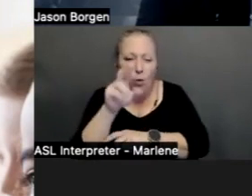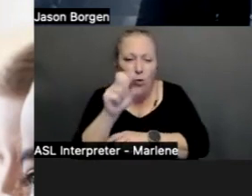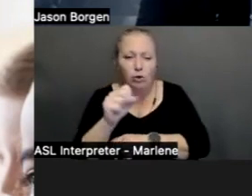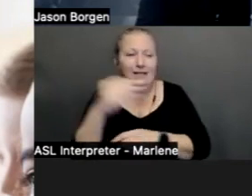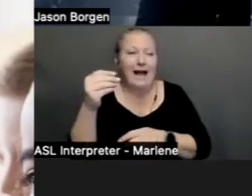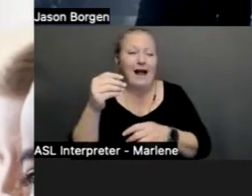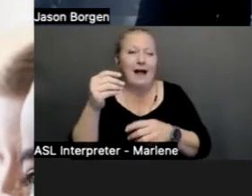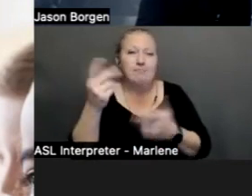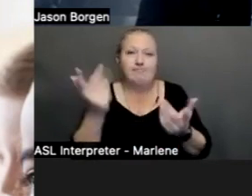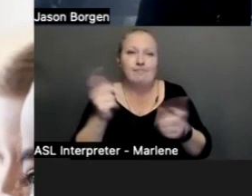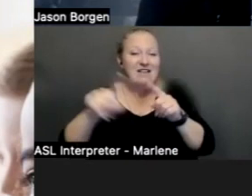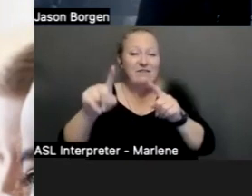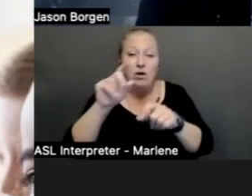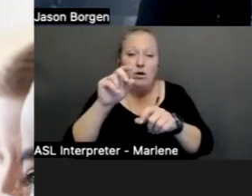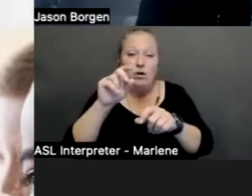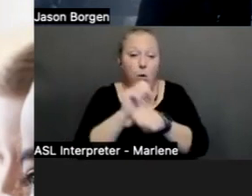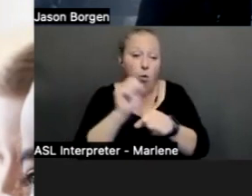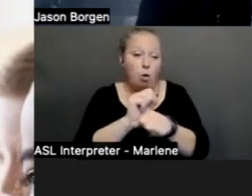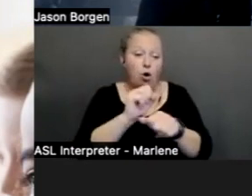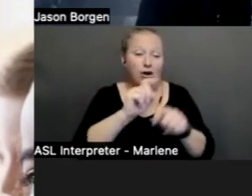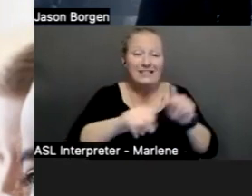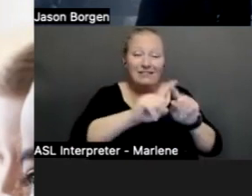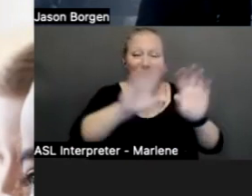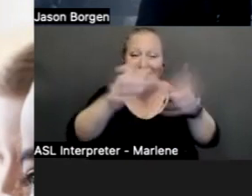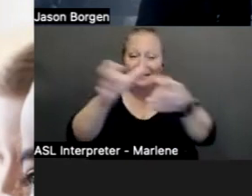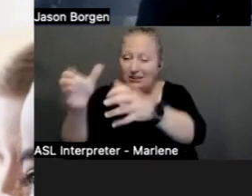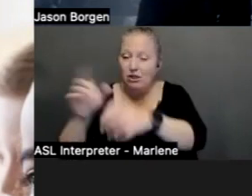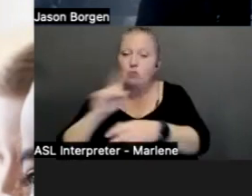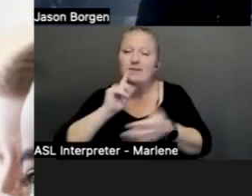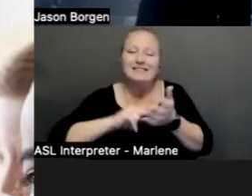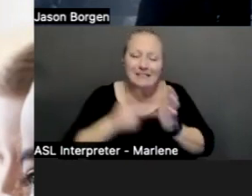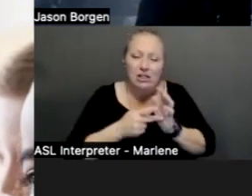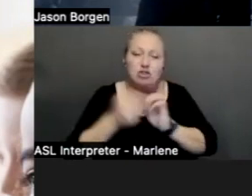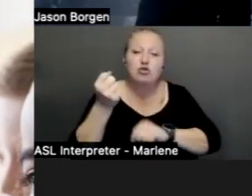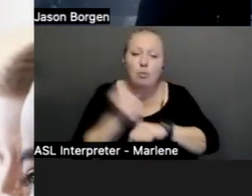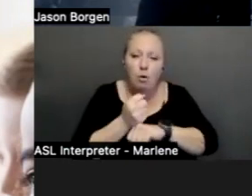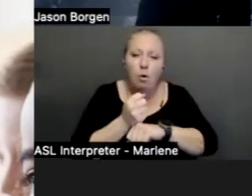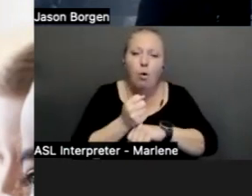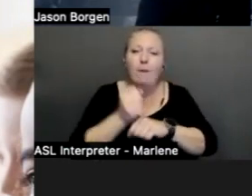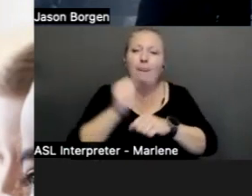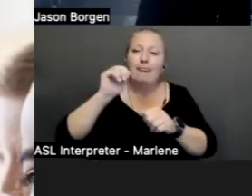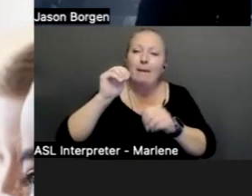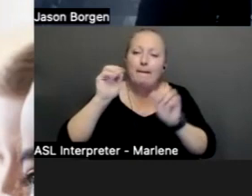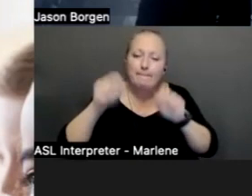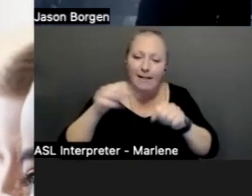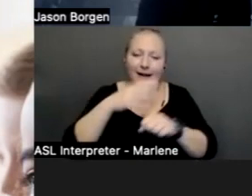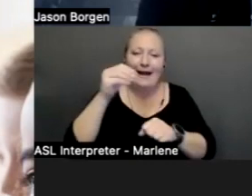sectors is really intentionally supporting the overall ability and access in this digital age.